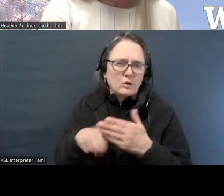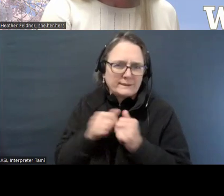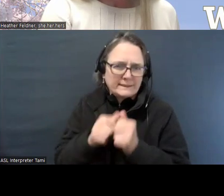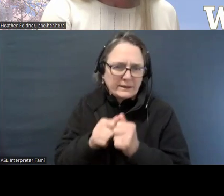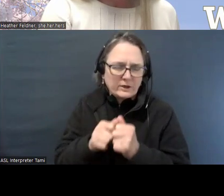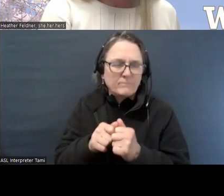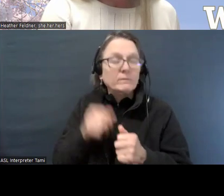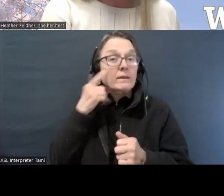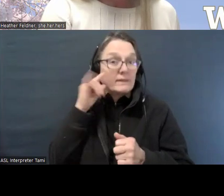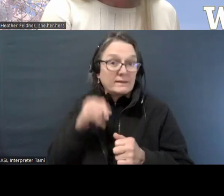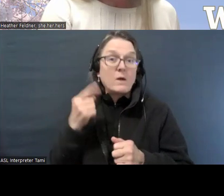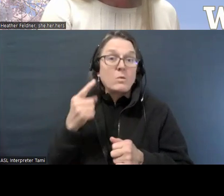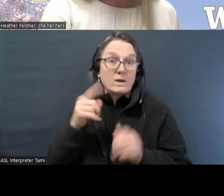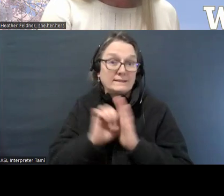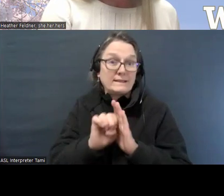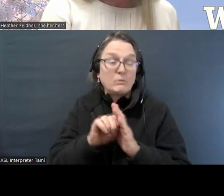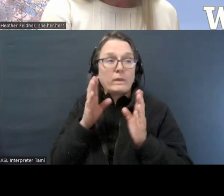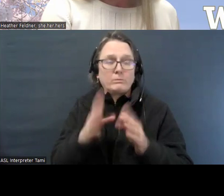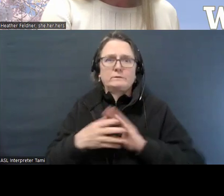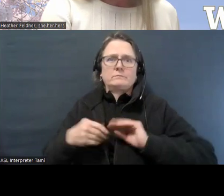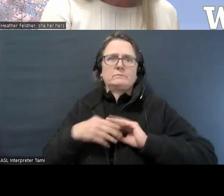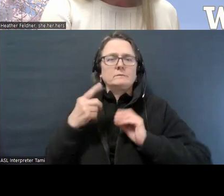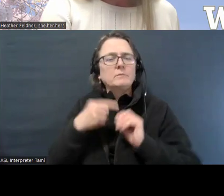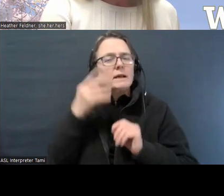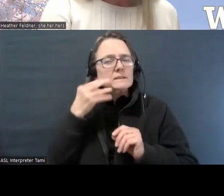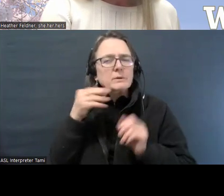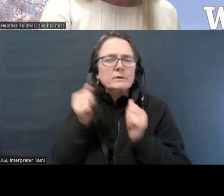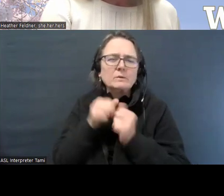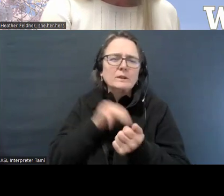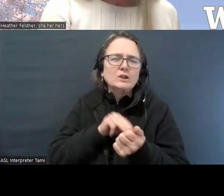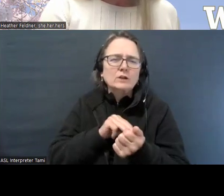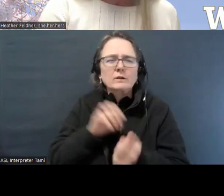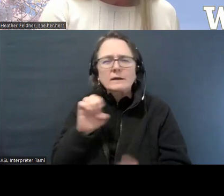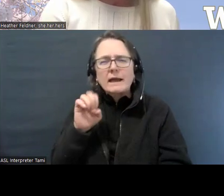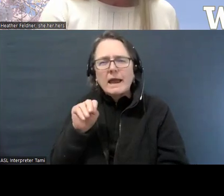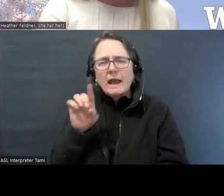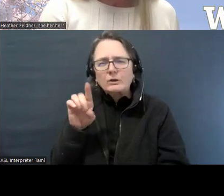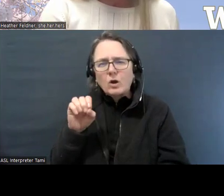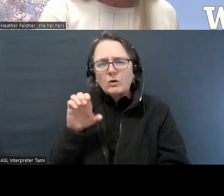about their endocrinologist, someone with a type 1 diabetes who had the endocrinologist,